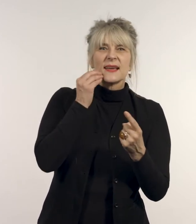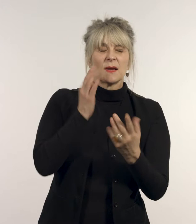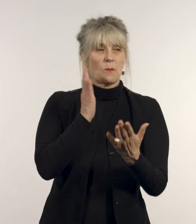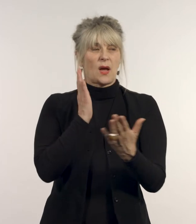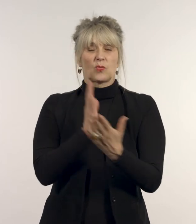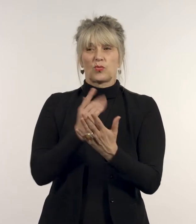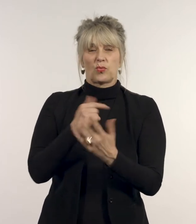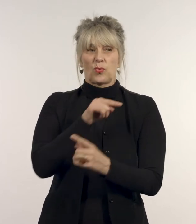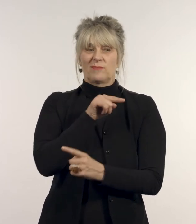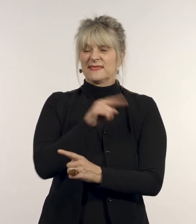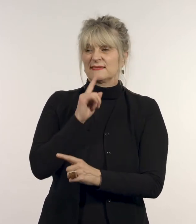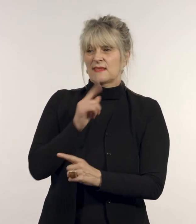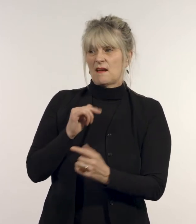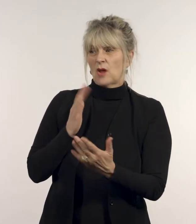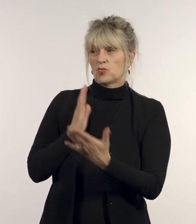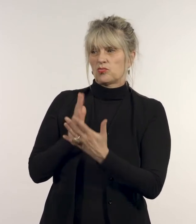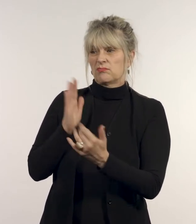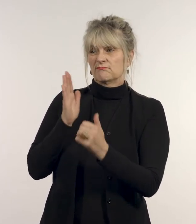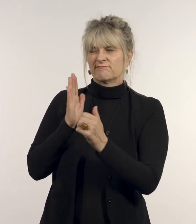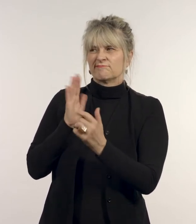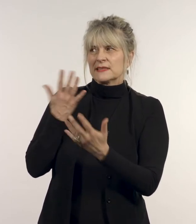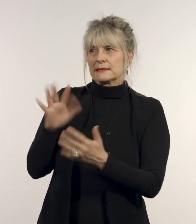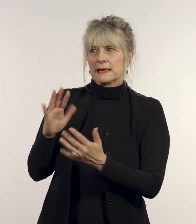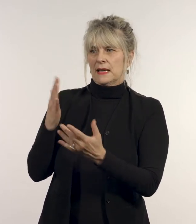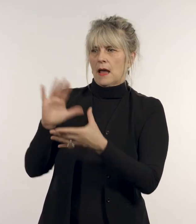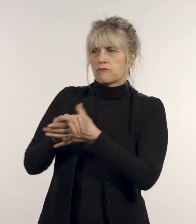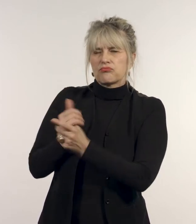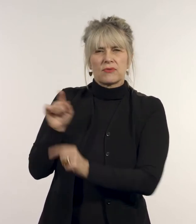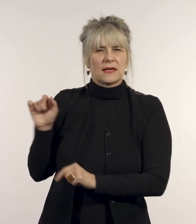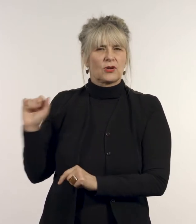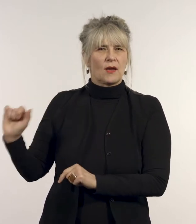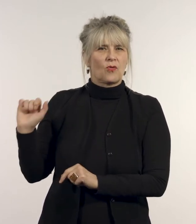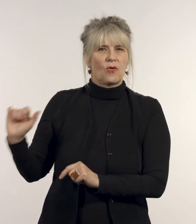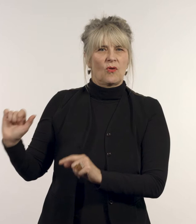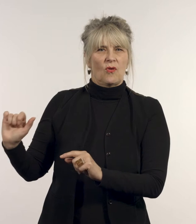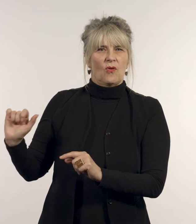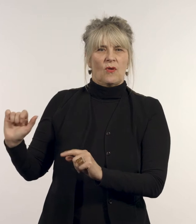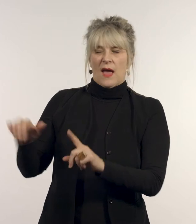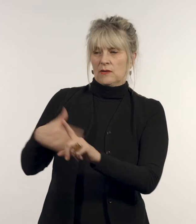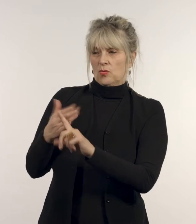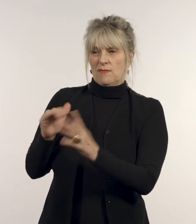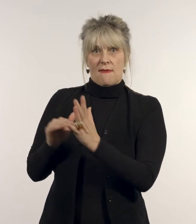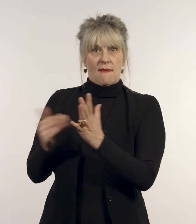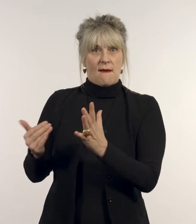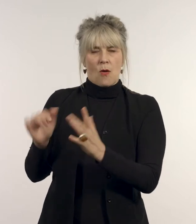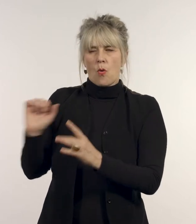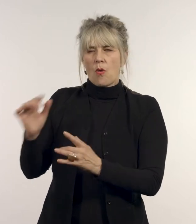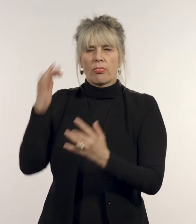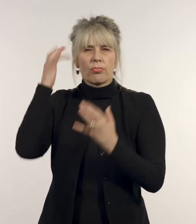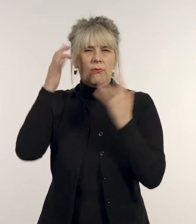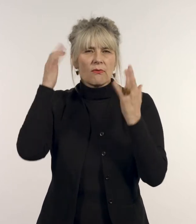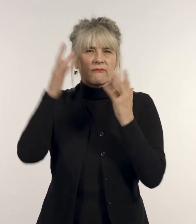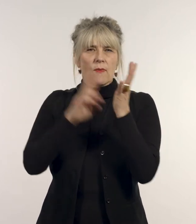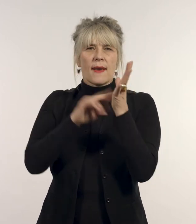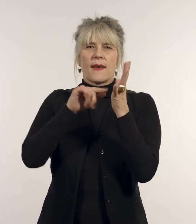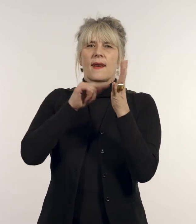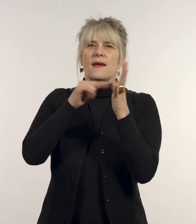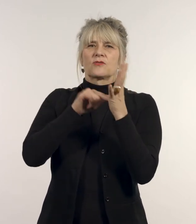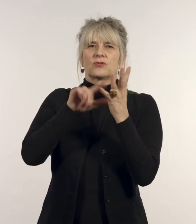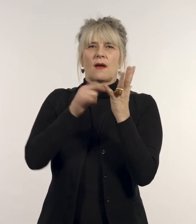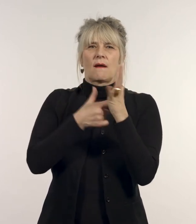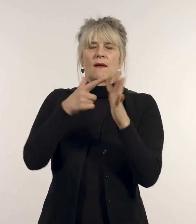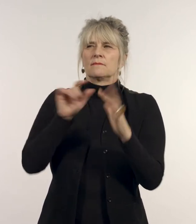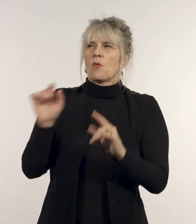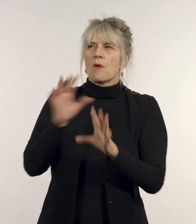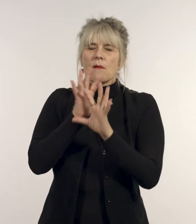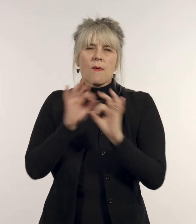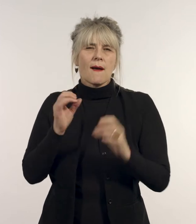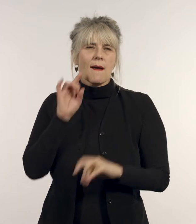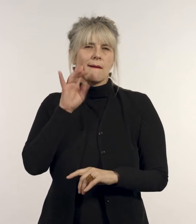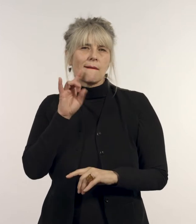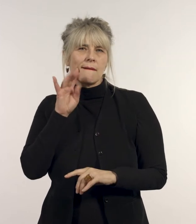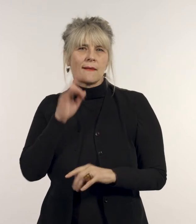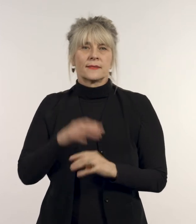But it wasn’t until recently that I properly appreciated her thoughtful nature and quiet sense of humour,’